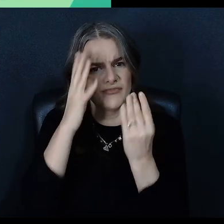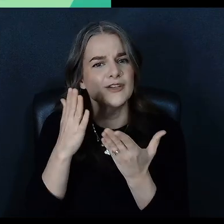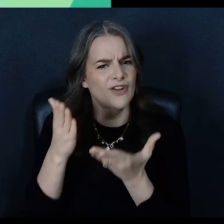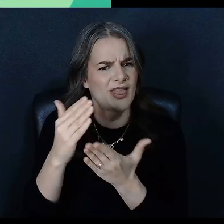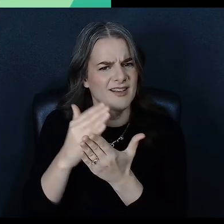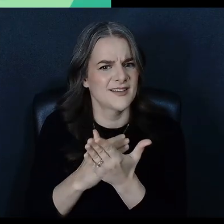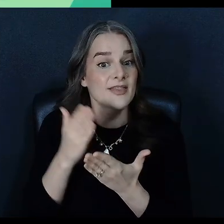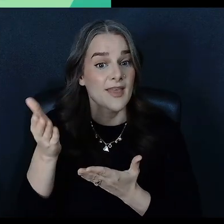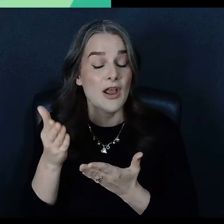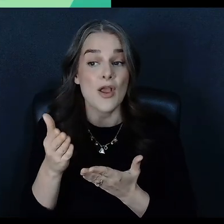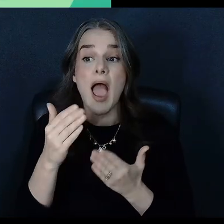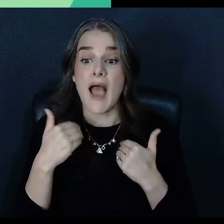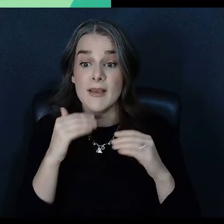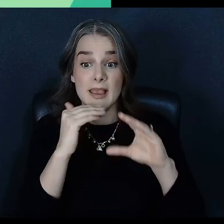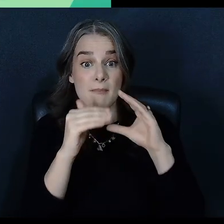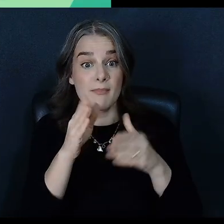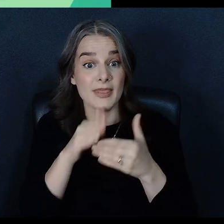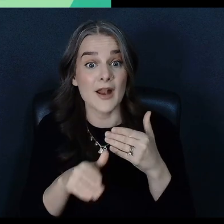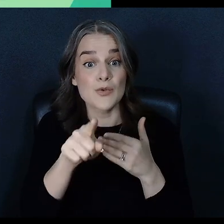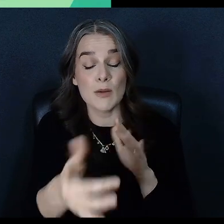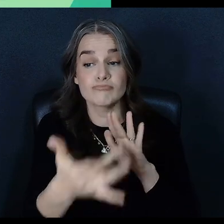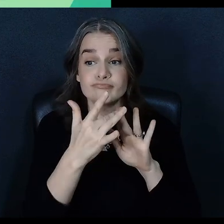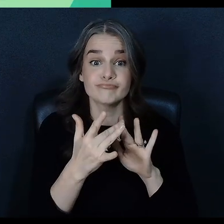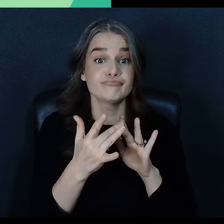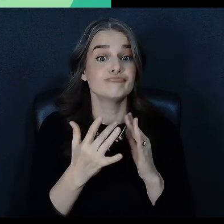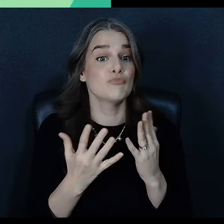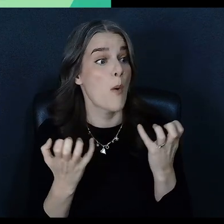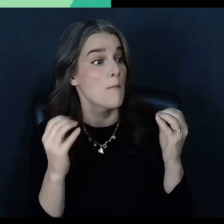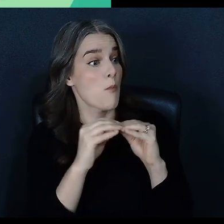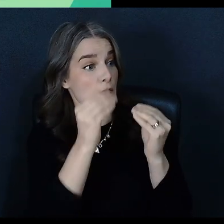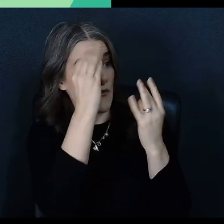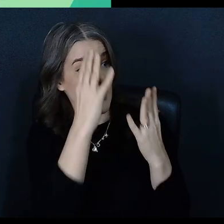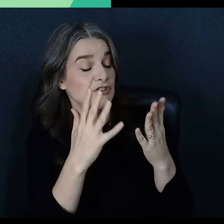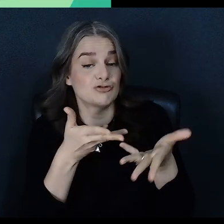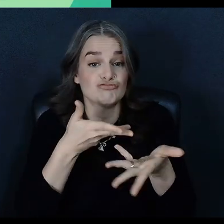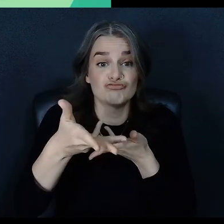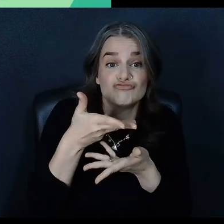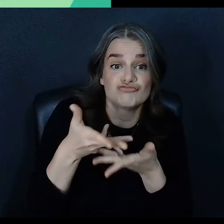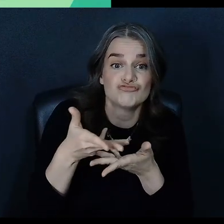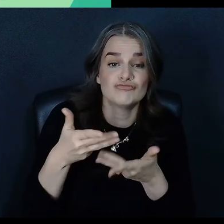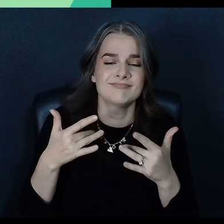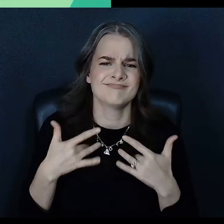so you can reach out if you want any more information or you want to chat about things. I always offer that up to people in webinars.